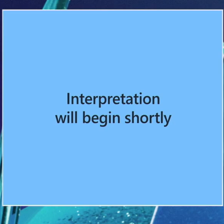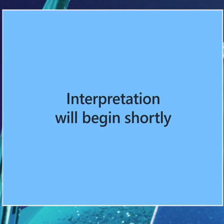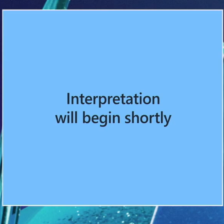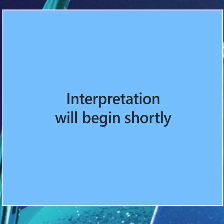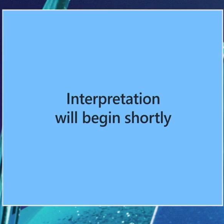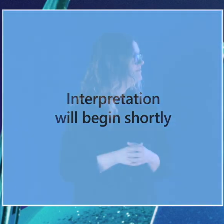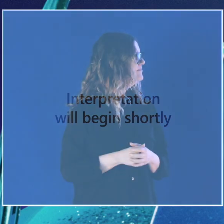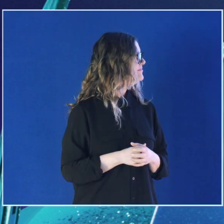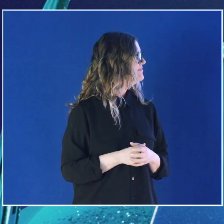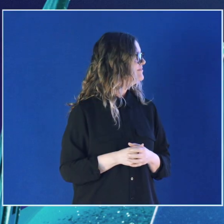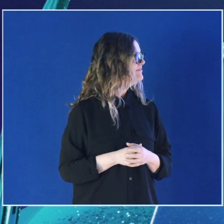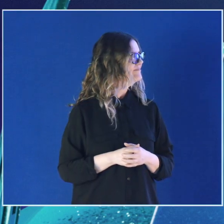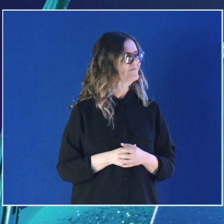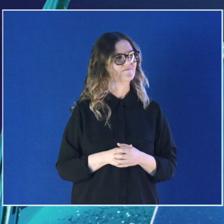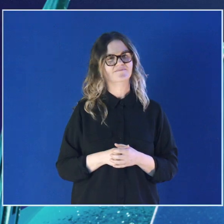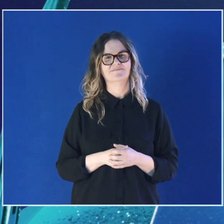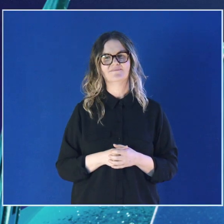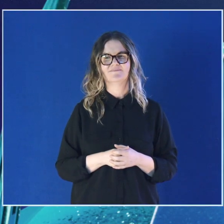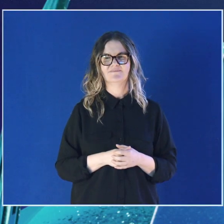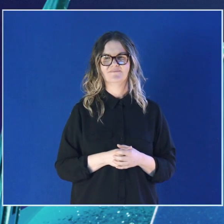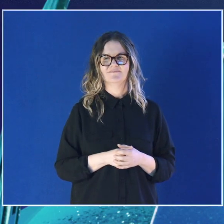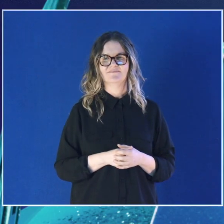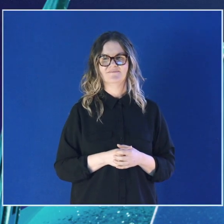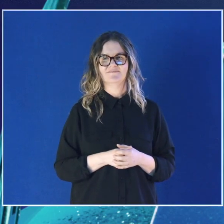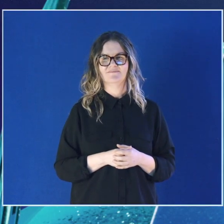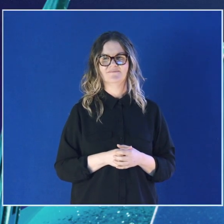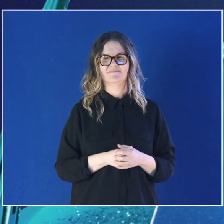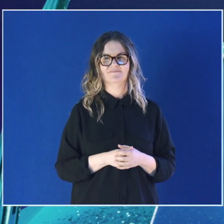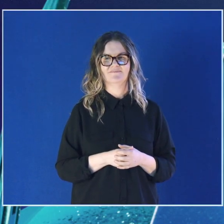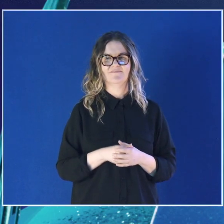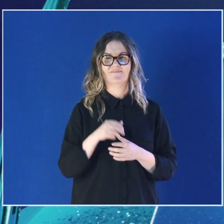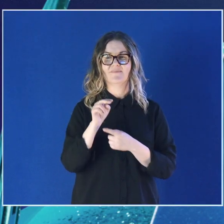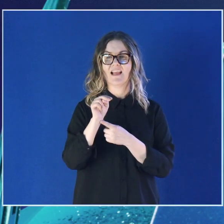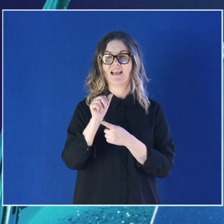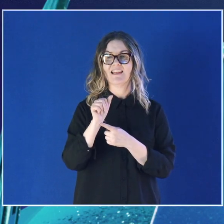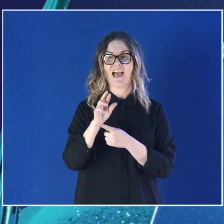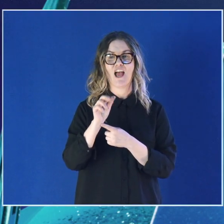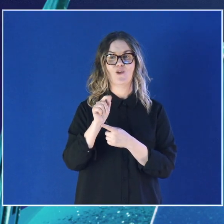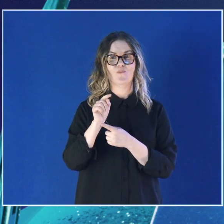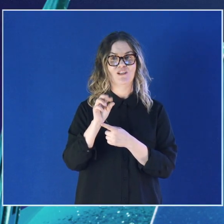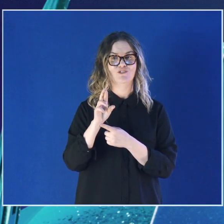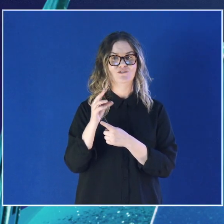Narrator has come a long way. Built with community feedback, it's now a powerful,